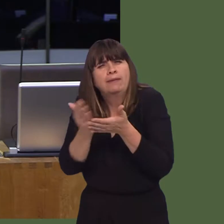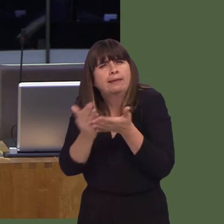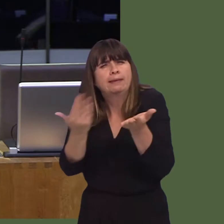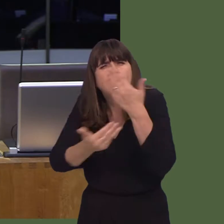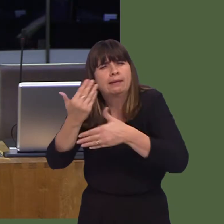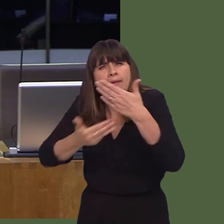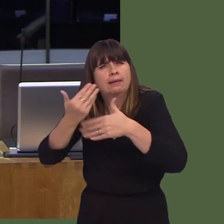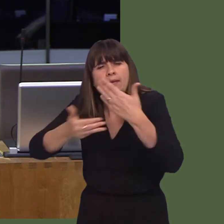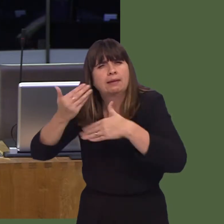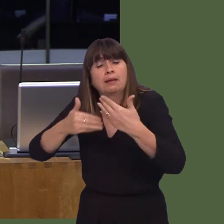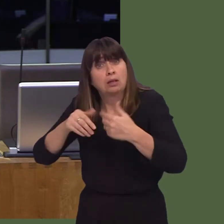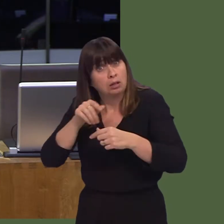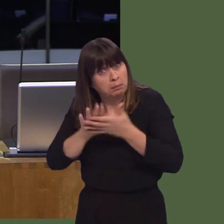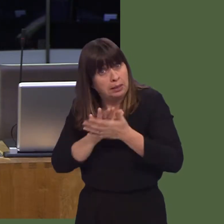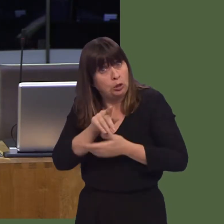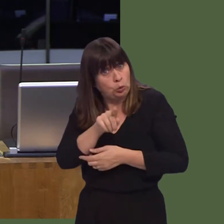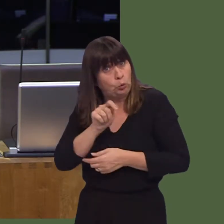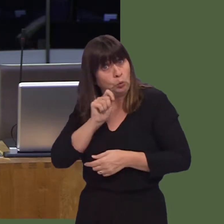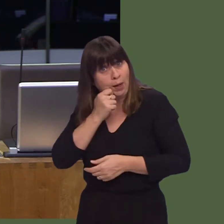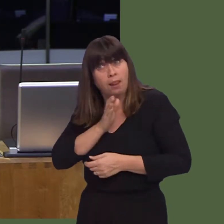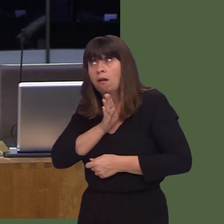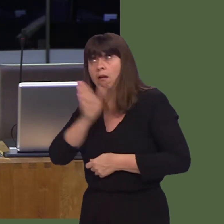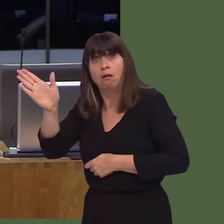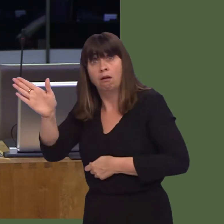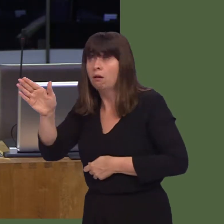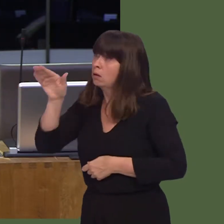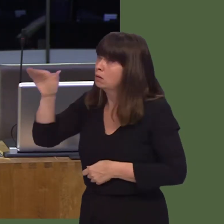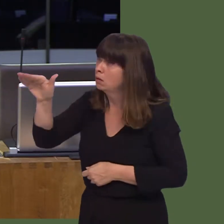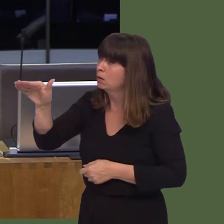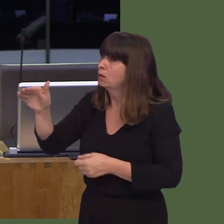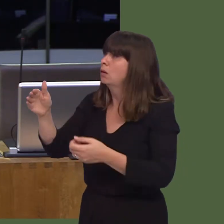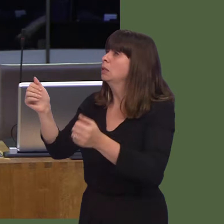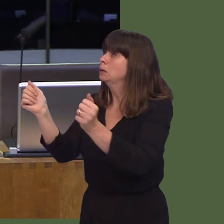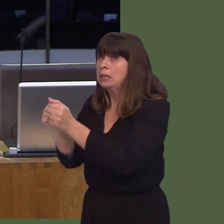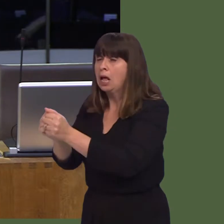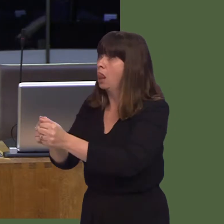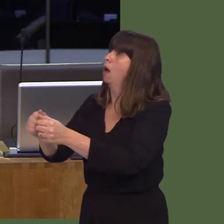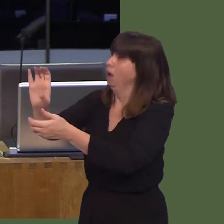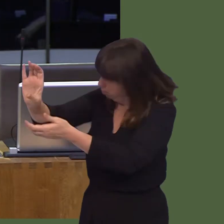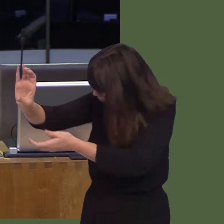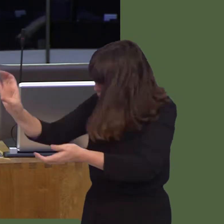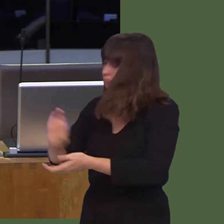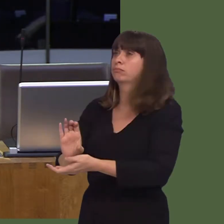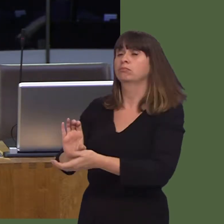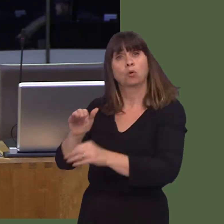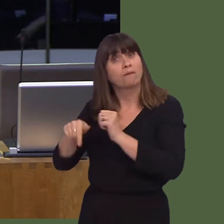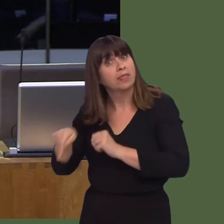Are you now going back to the UK Government to get a more realistic deal from the UK Treasury regarding this matter? Julie James AM: Yes.